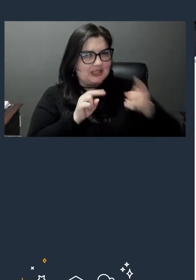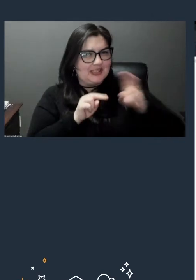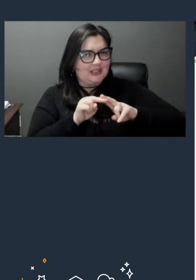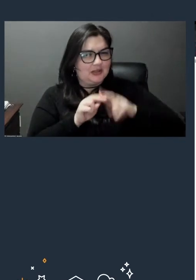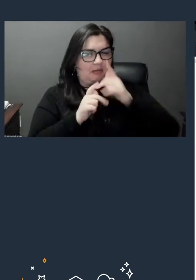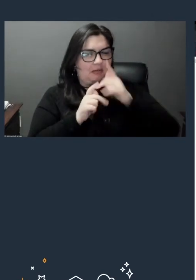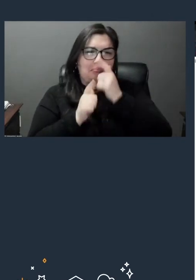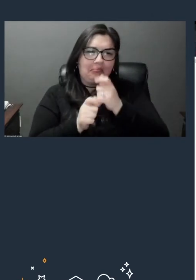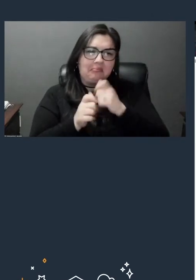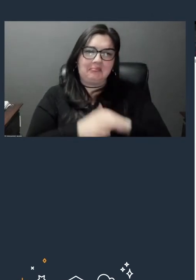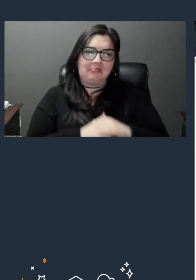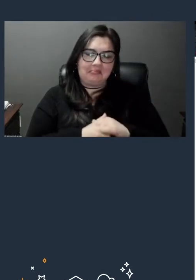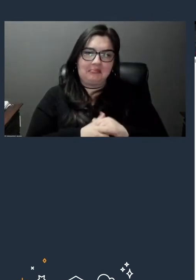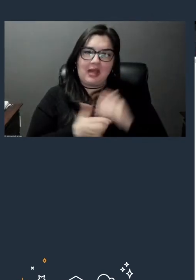Might be something worth looking into.